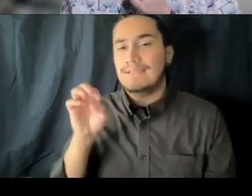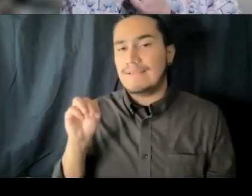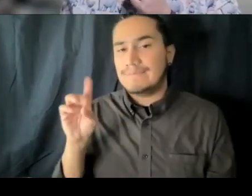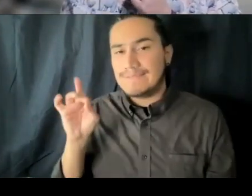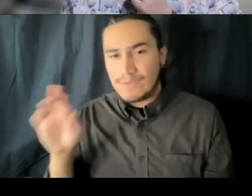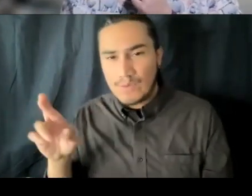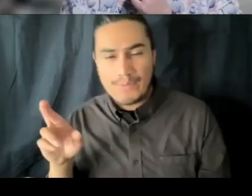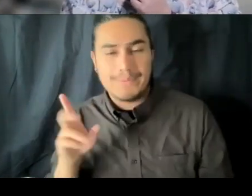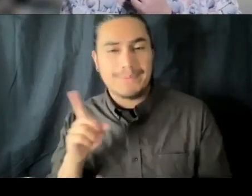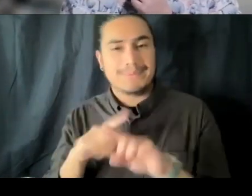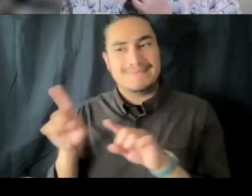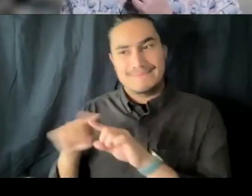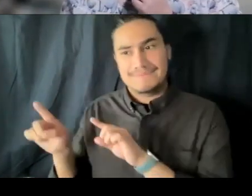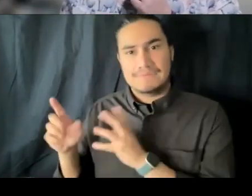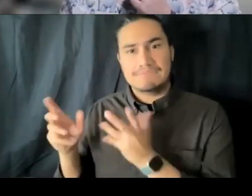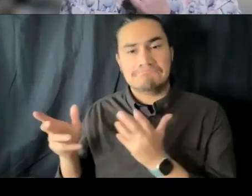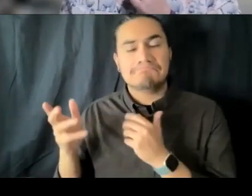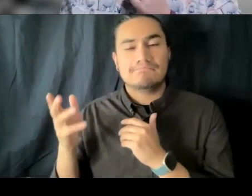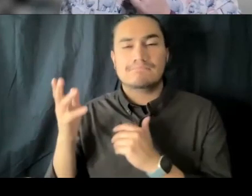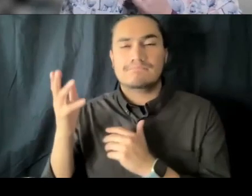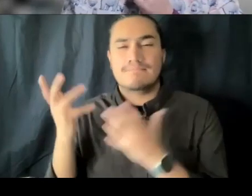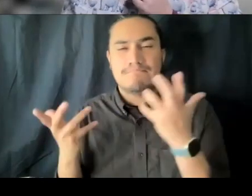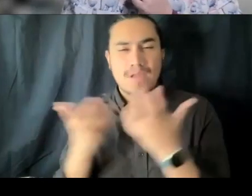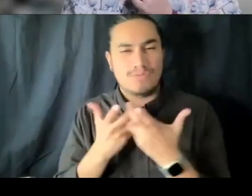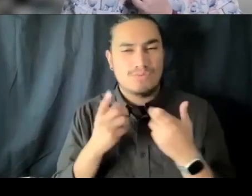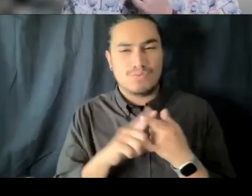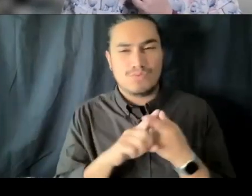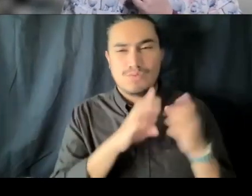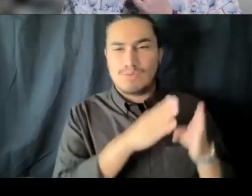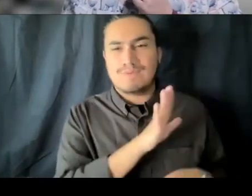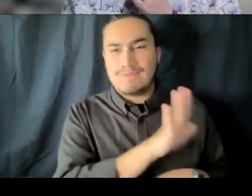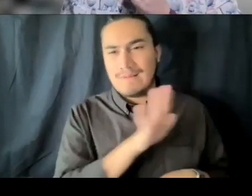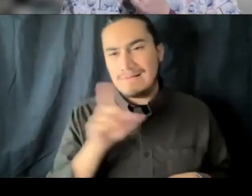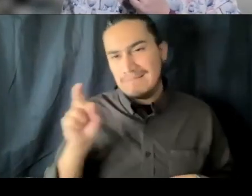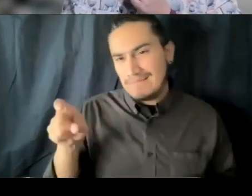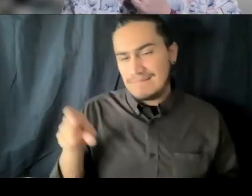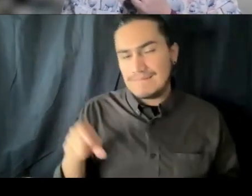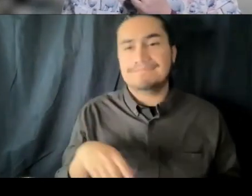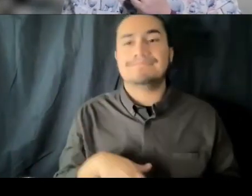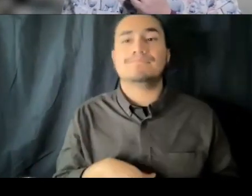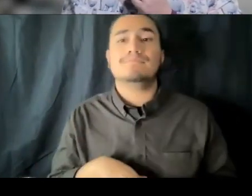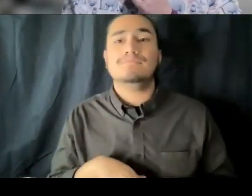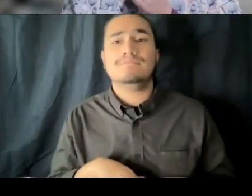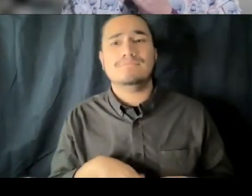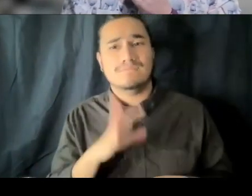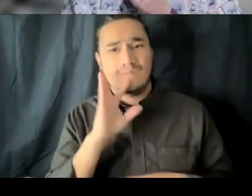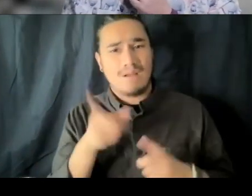tailoring that to what the person needs. Explore the office space, talk about safety,